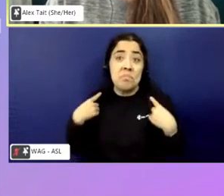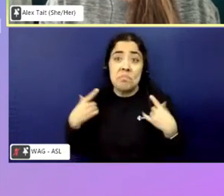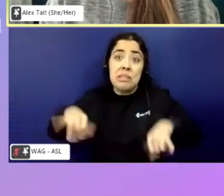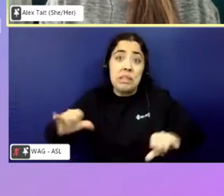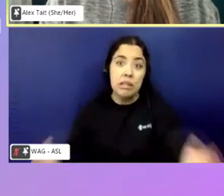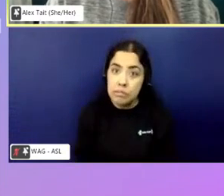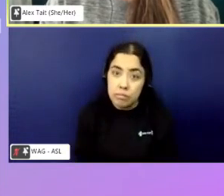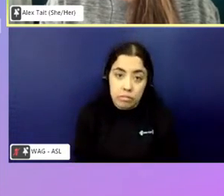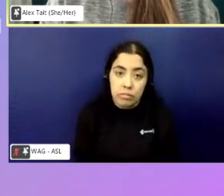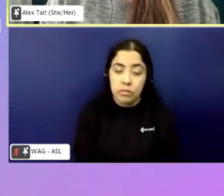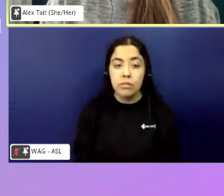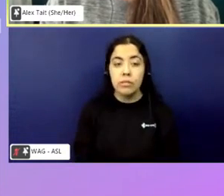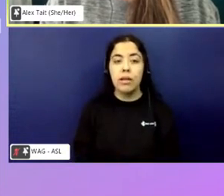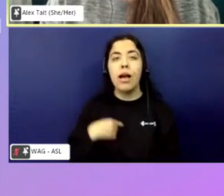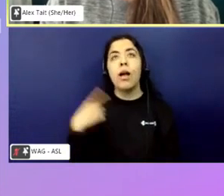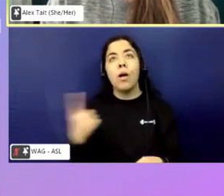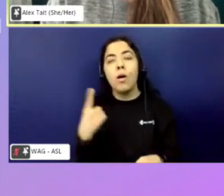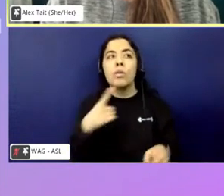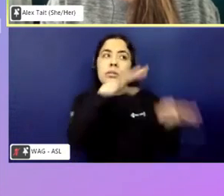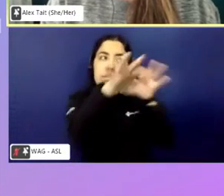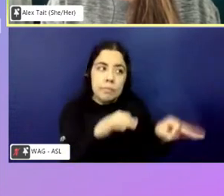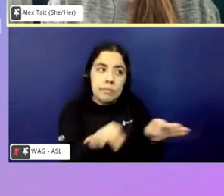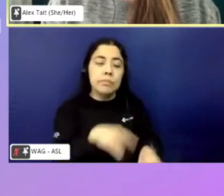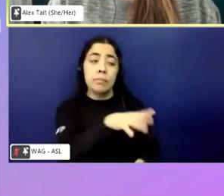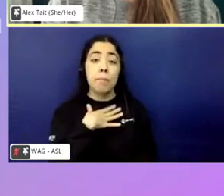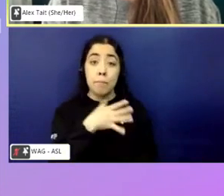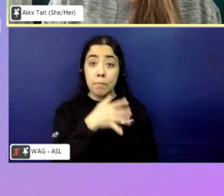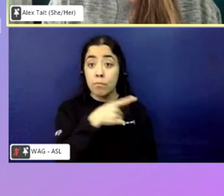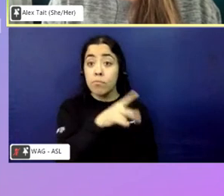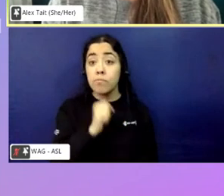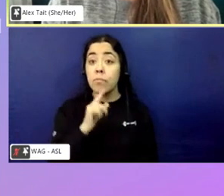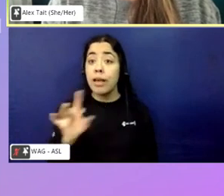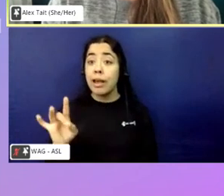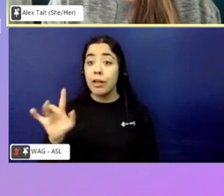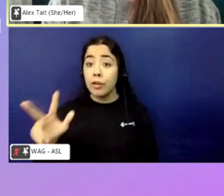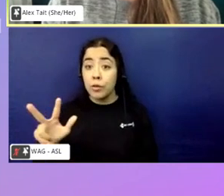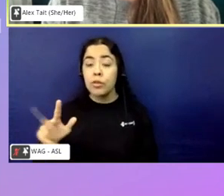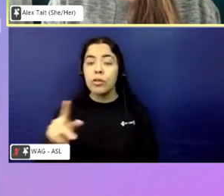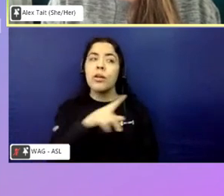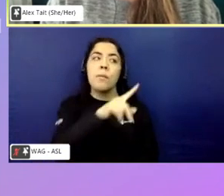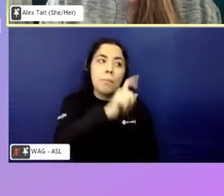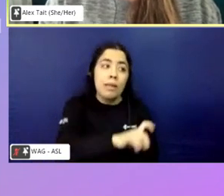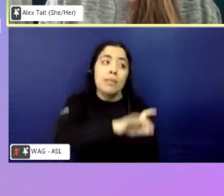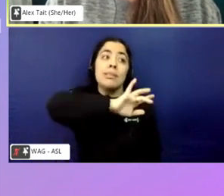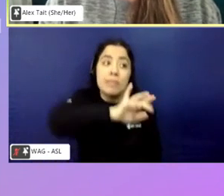a circle to mean well, I still haven't worked out out. I'm always having to point out to